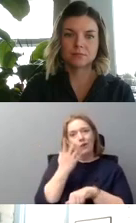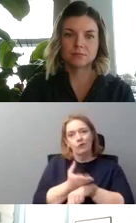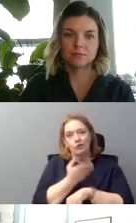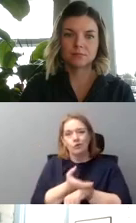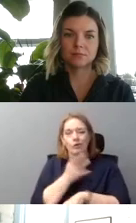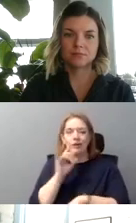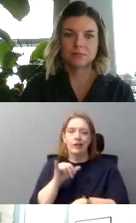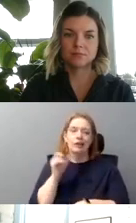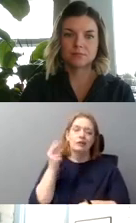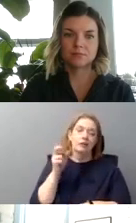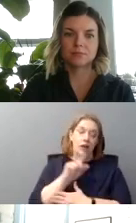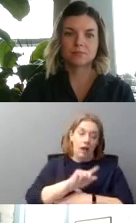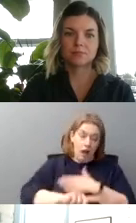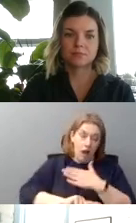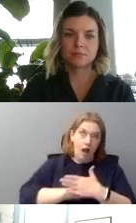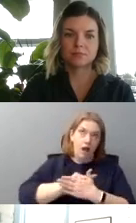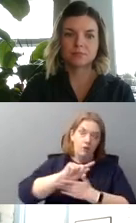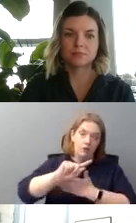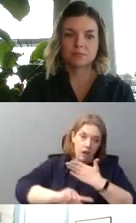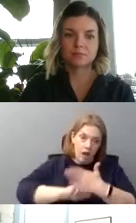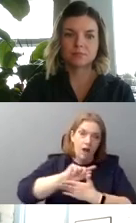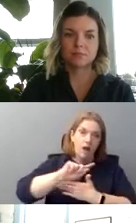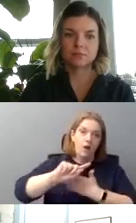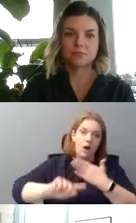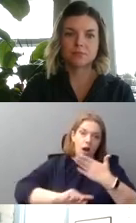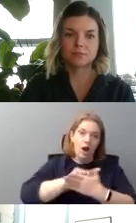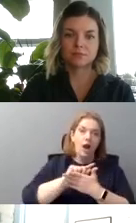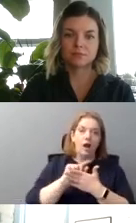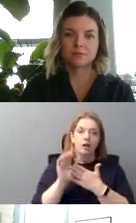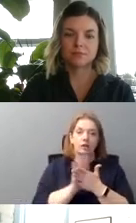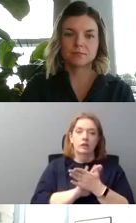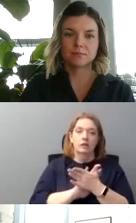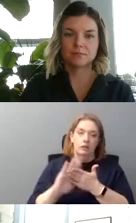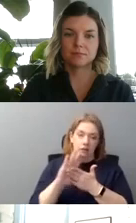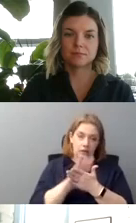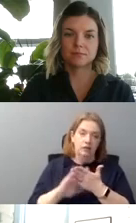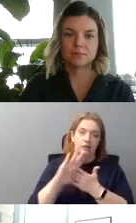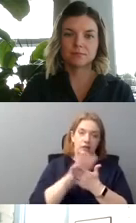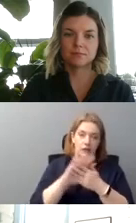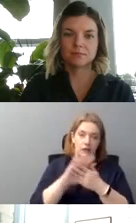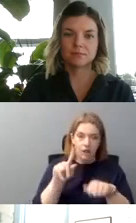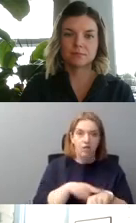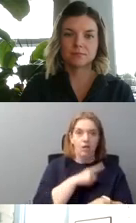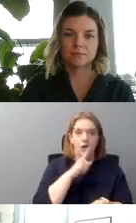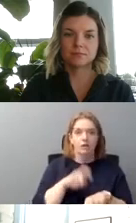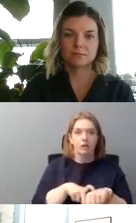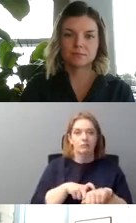so she spent hours and hours and hours, it took her a long time, you know, I'm not quite sure